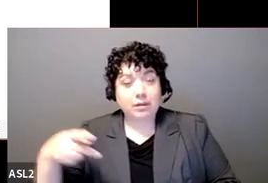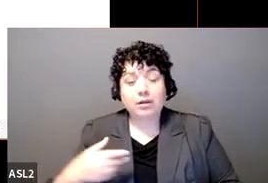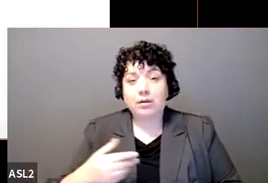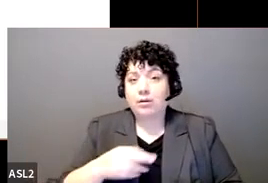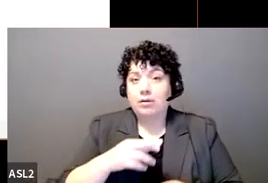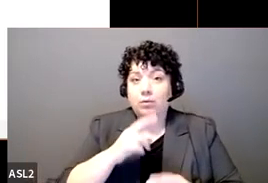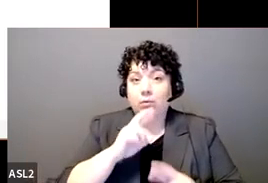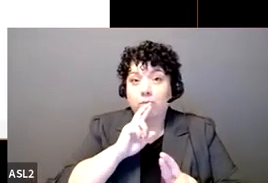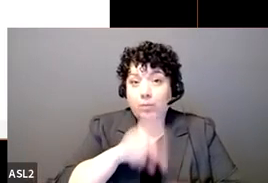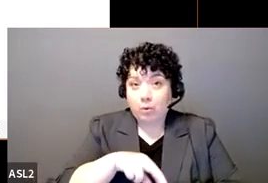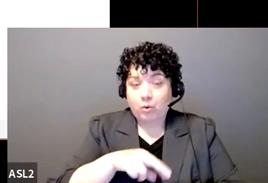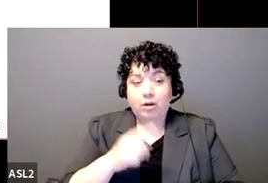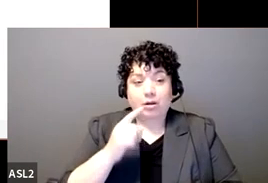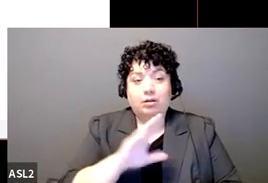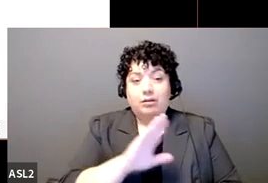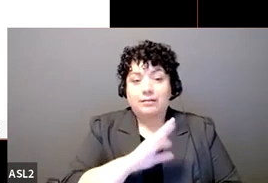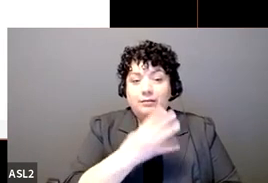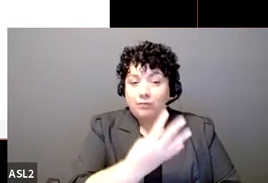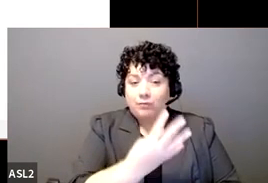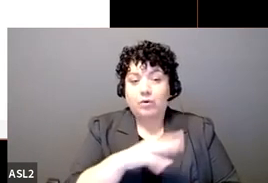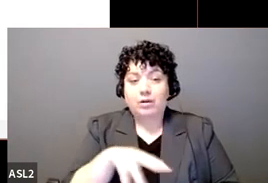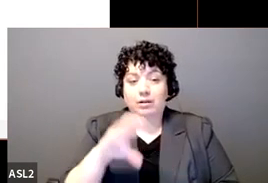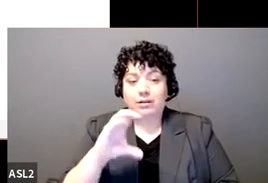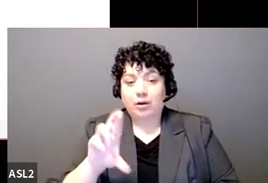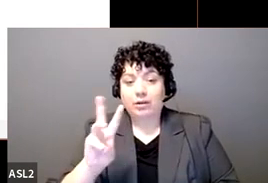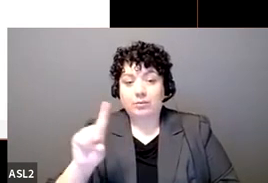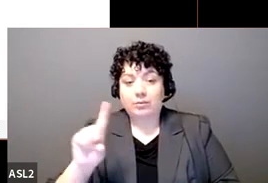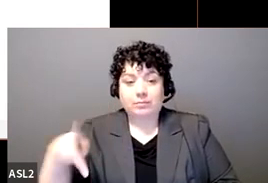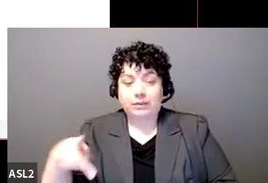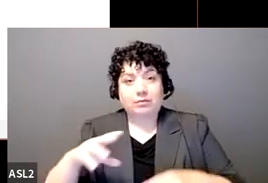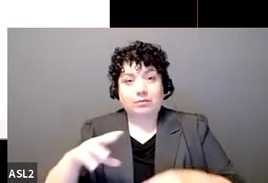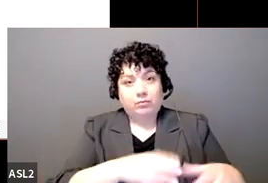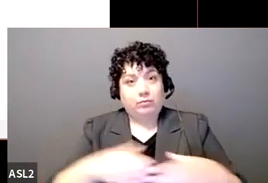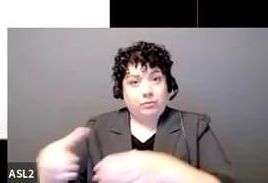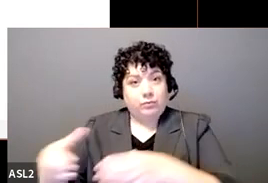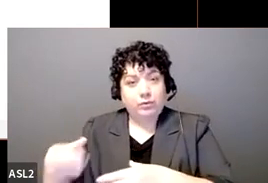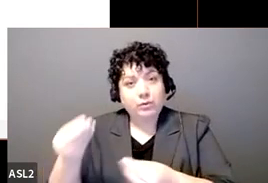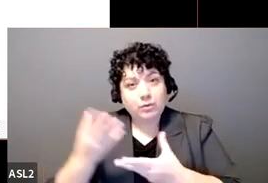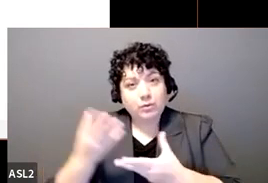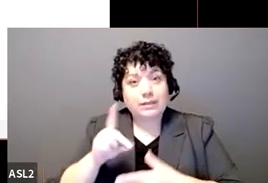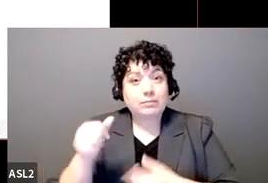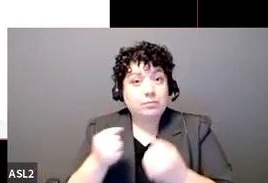Center of for Research on Work Disability Policy clusters on disability supports in eight provinces